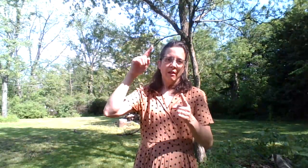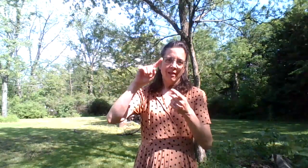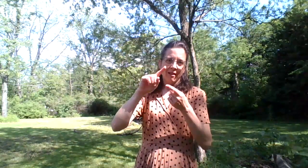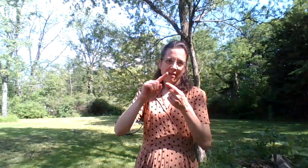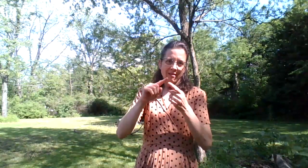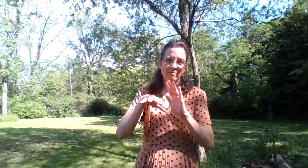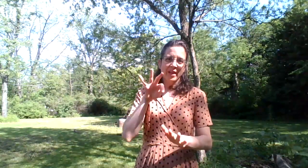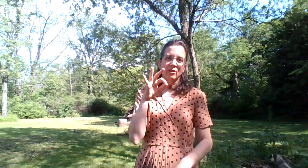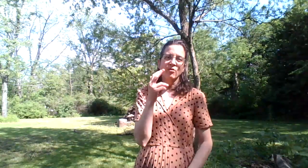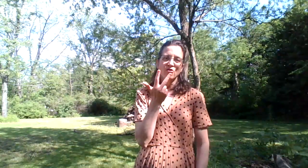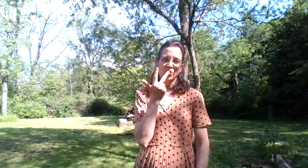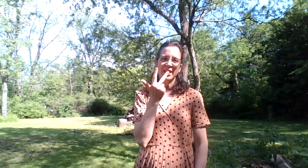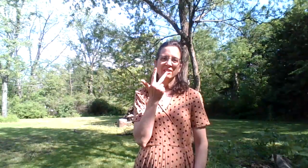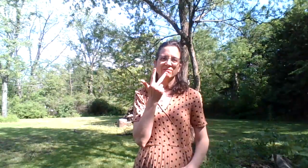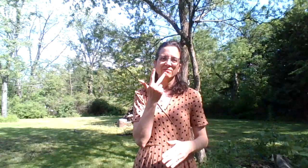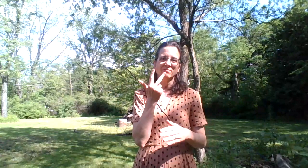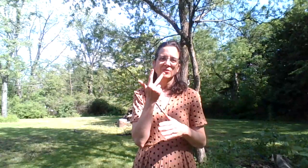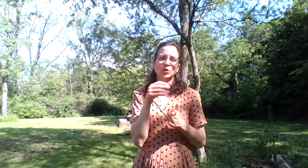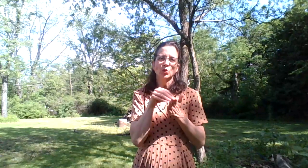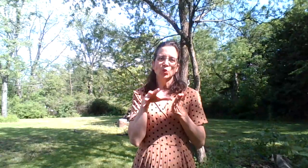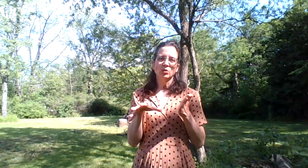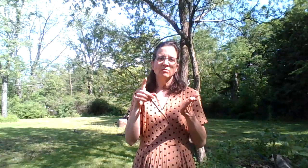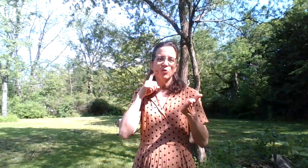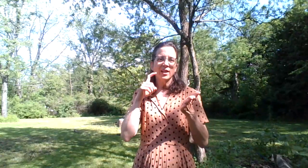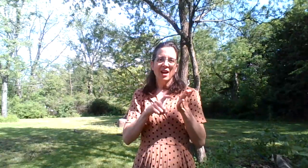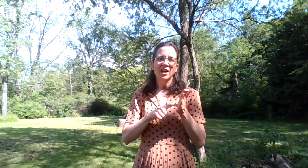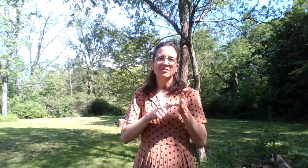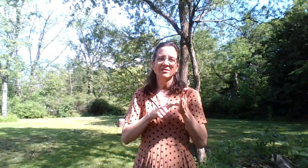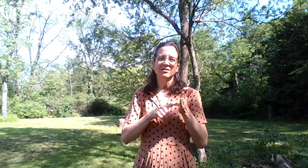So I did pick three students to be recognized for art awards.